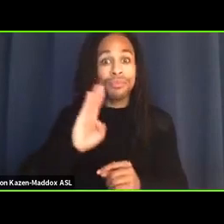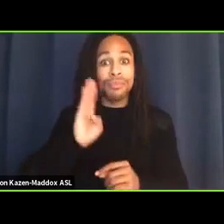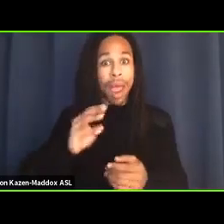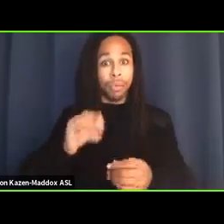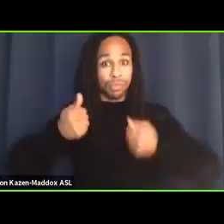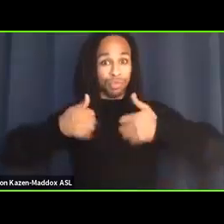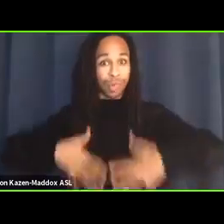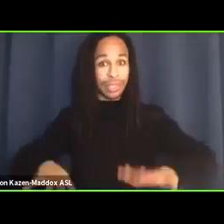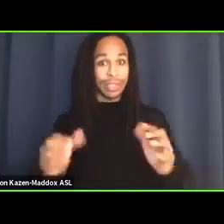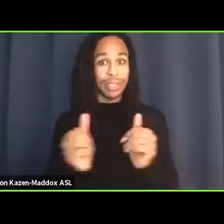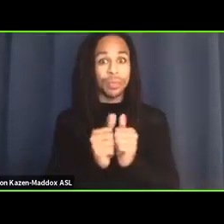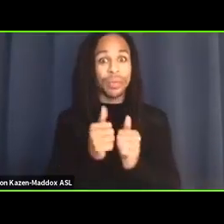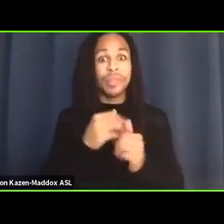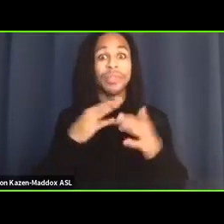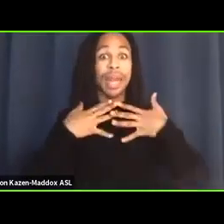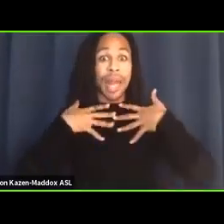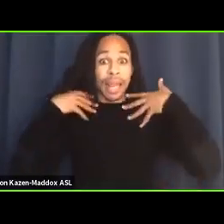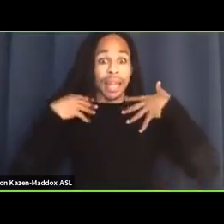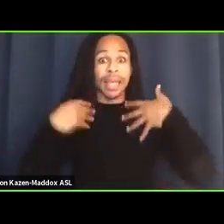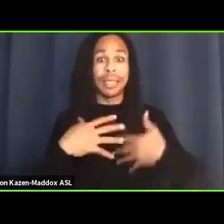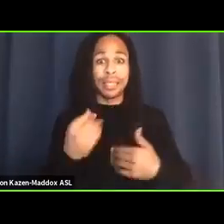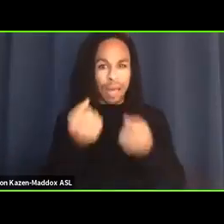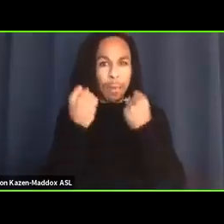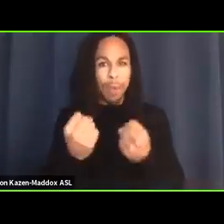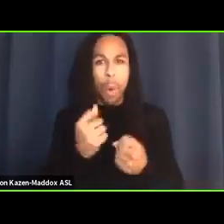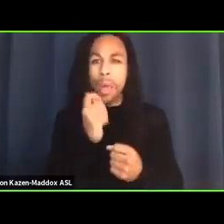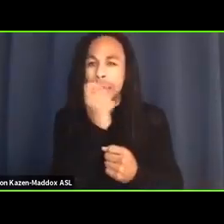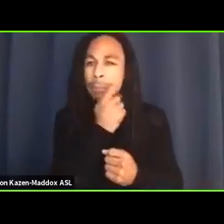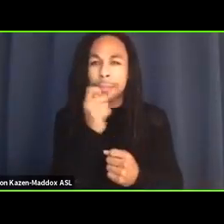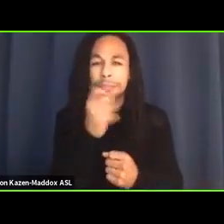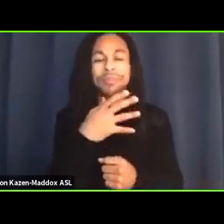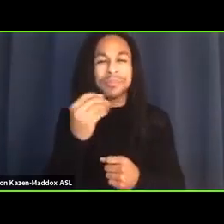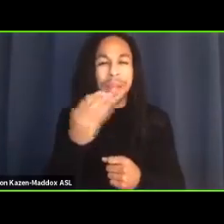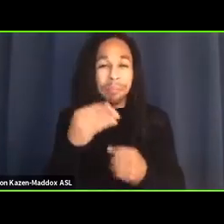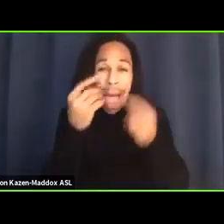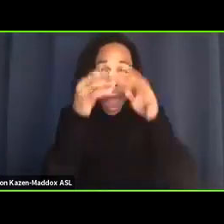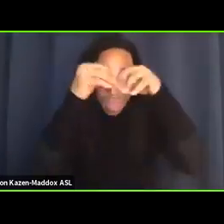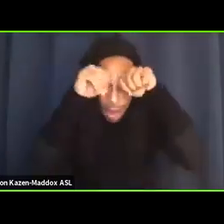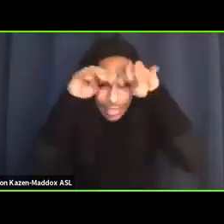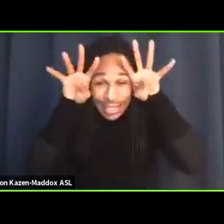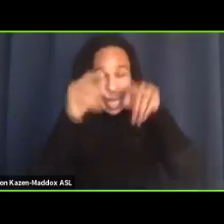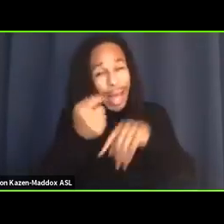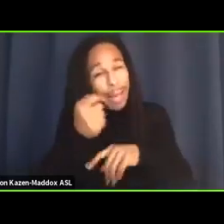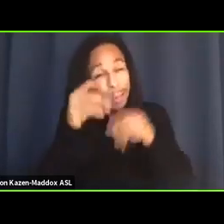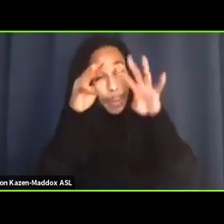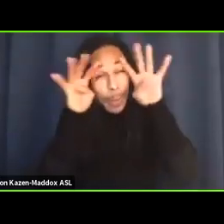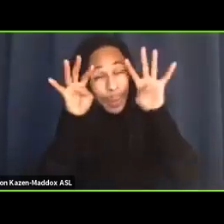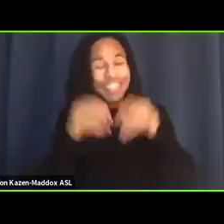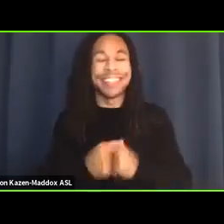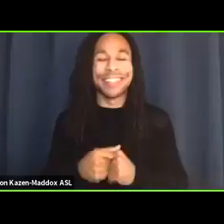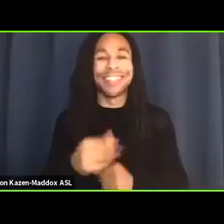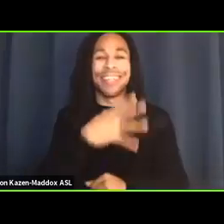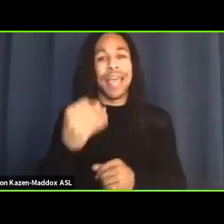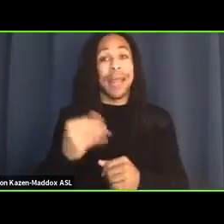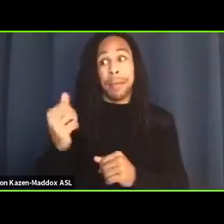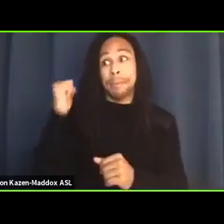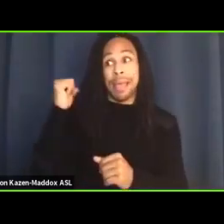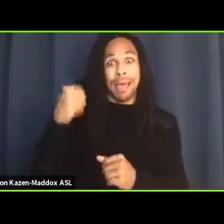Alejandra Duque Cifuentes: Thank you, Candace. You made me laugh with adjective.